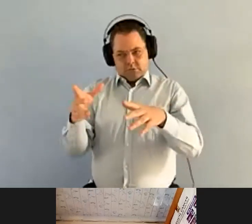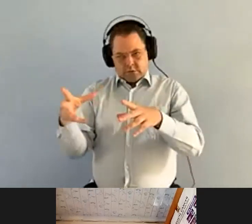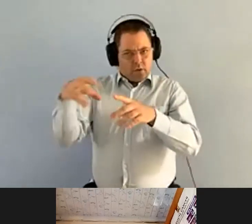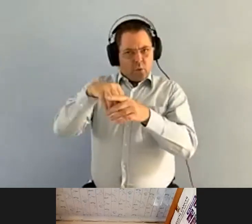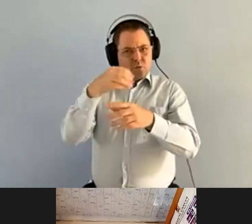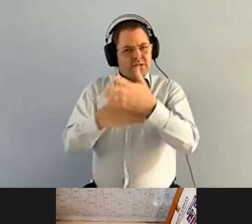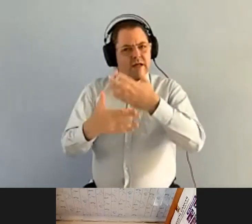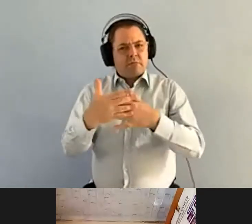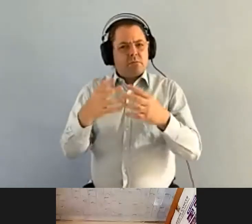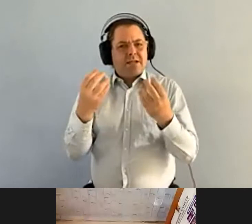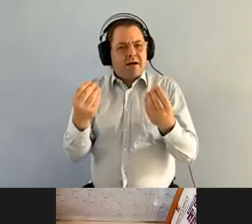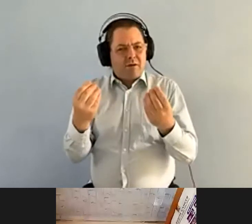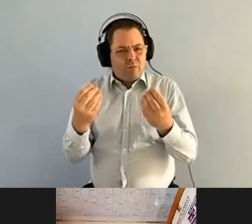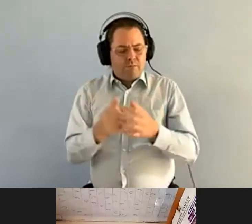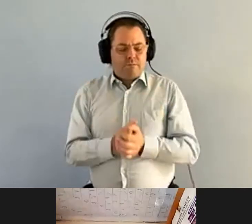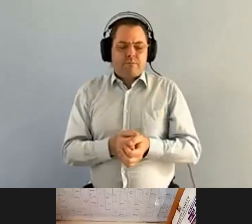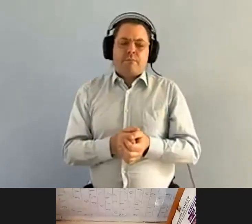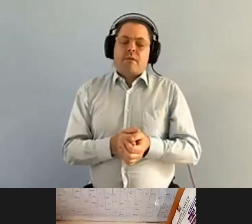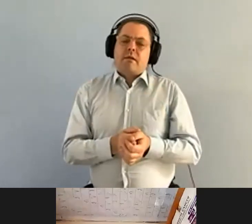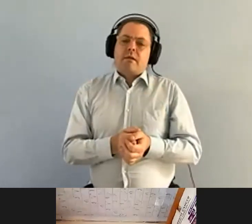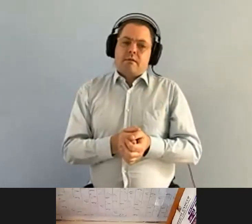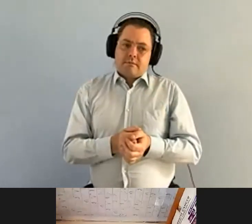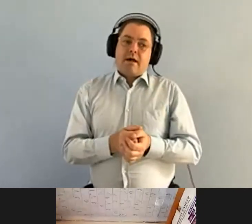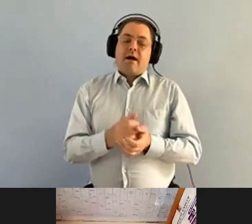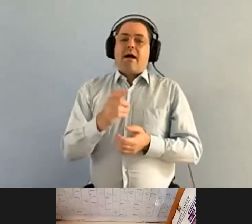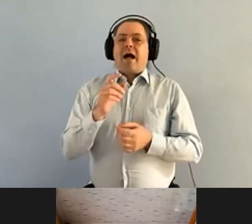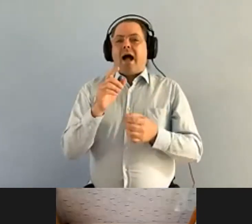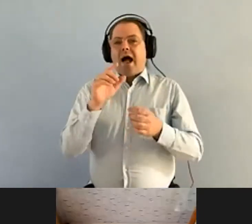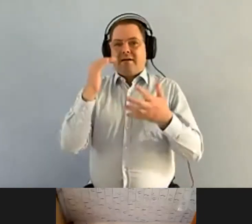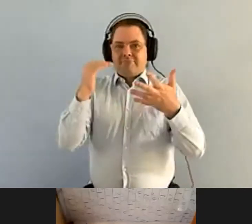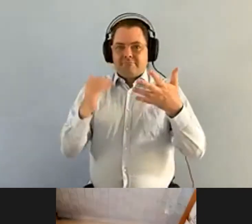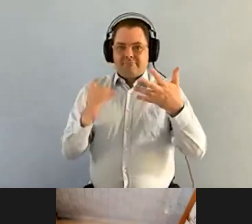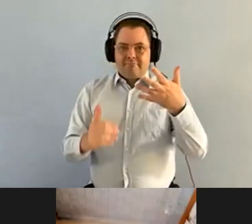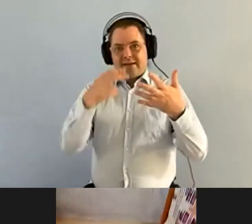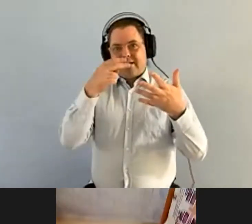going to learn how they were included in the pandemic response.